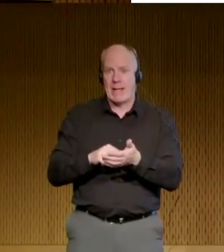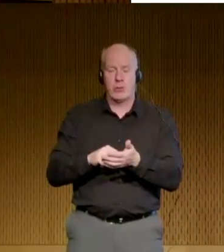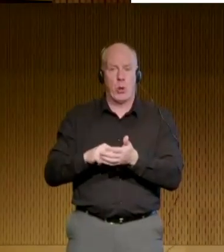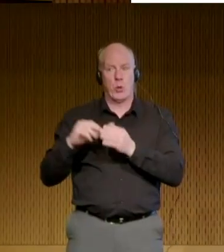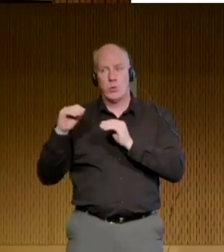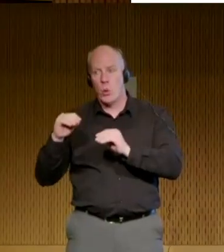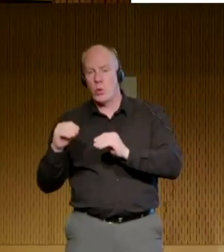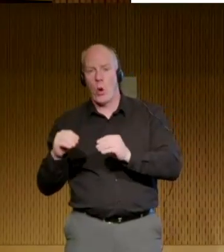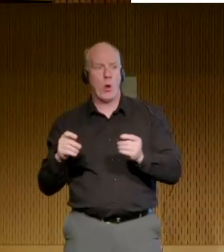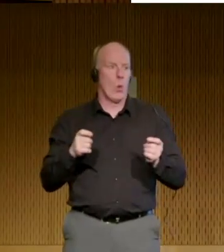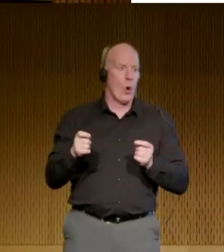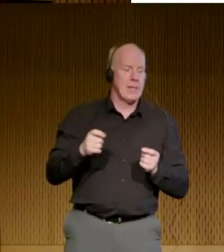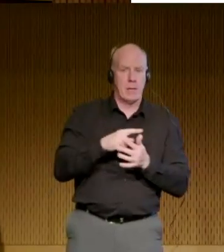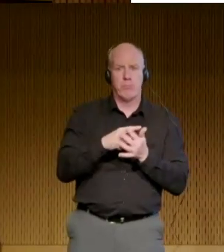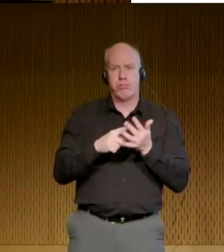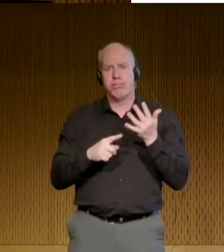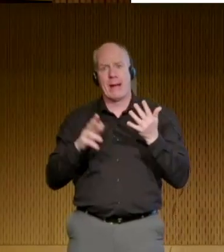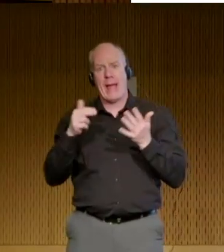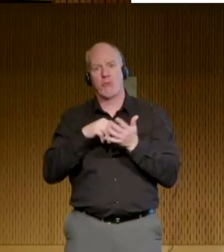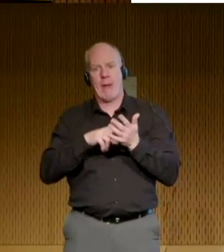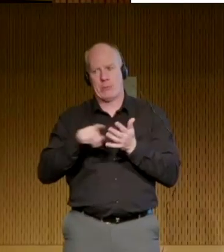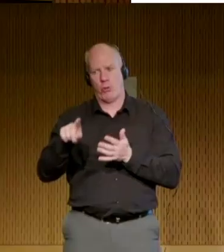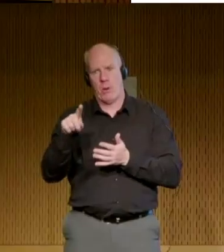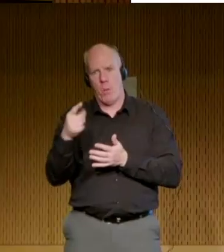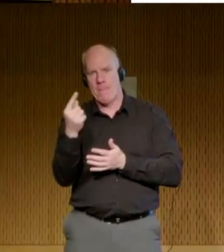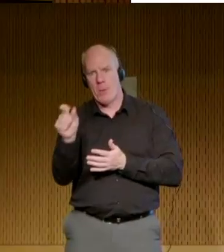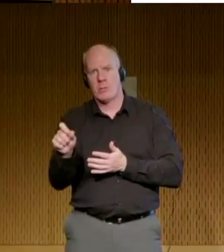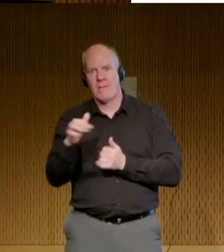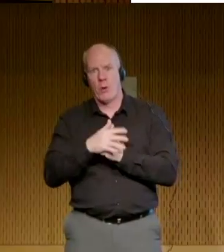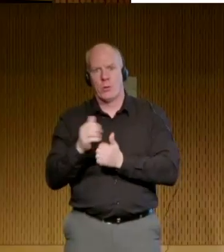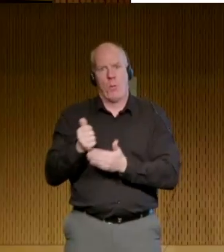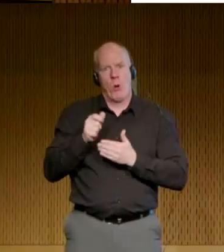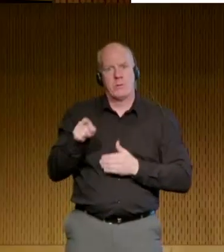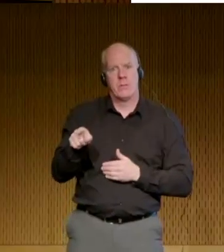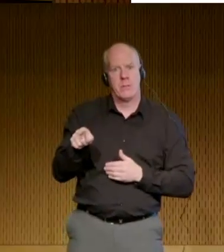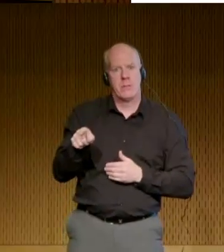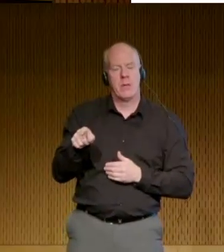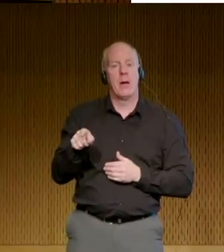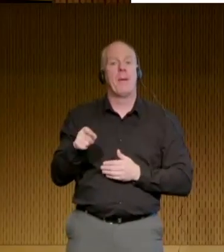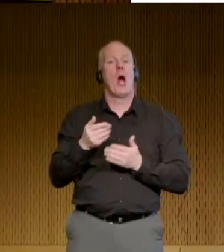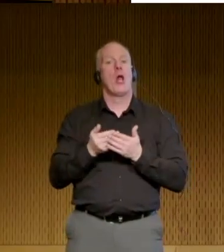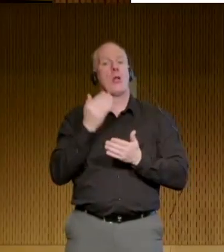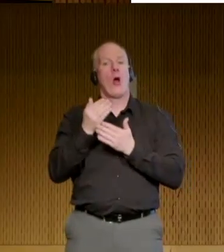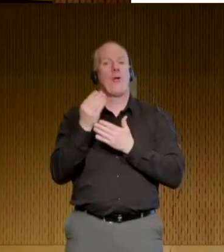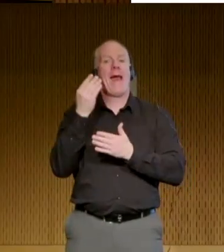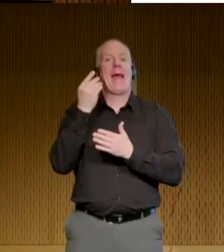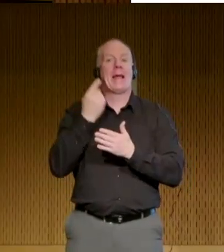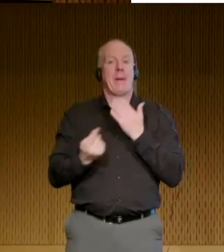your coordinator, but we do find that when the learner takes the independent step to